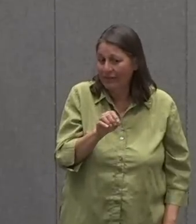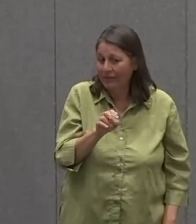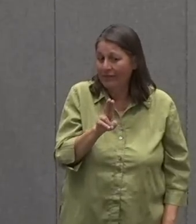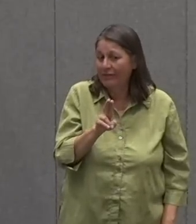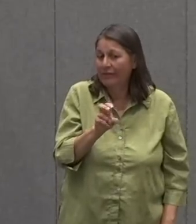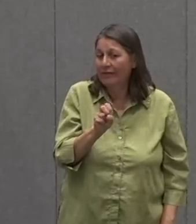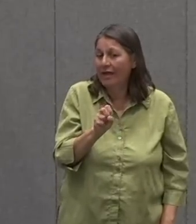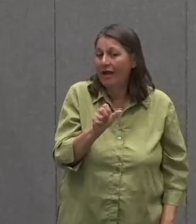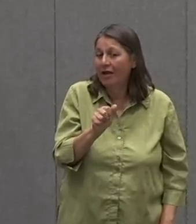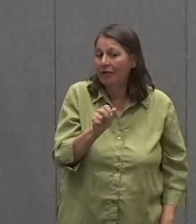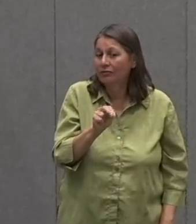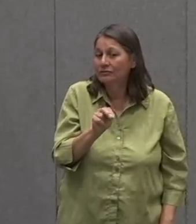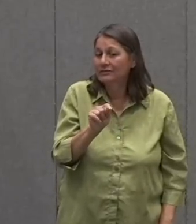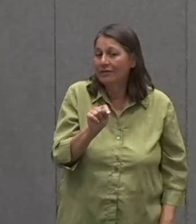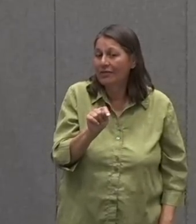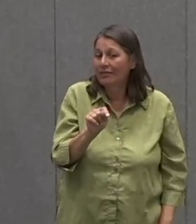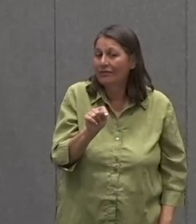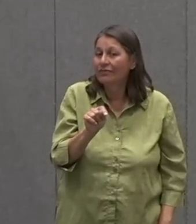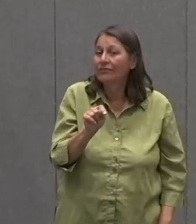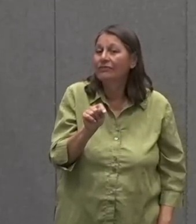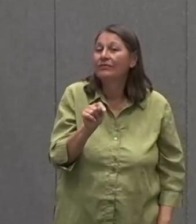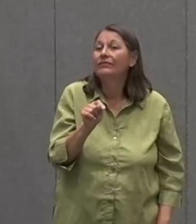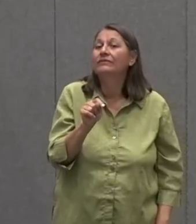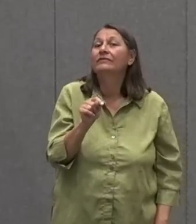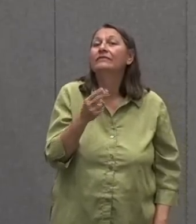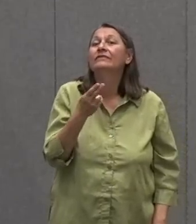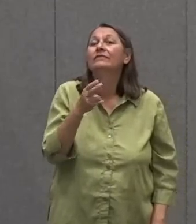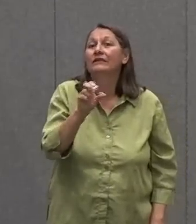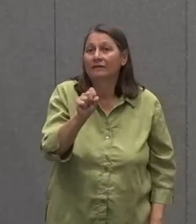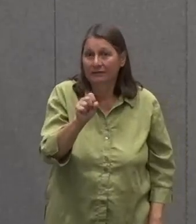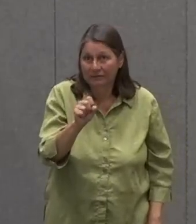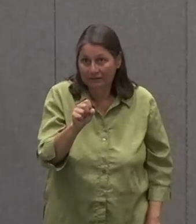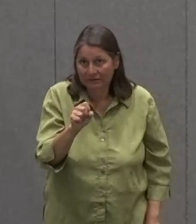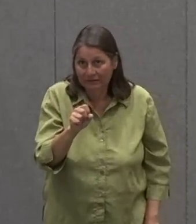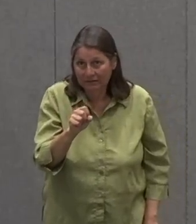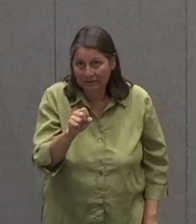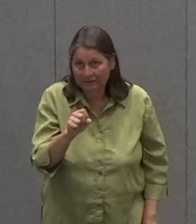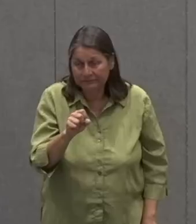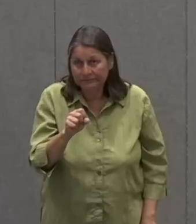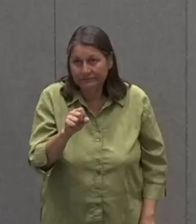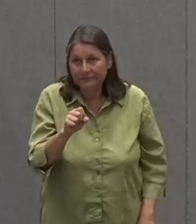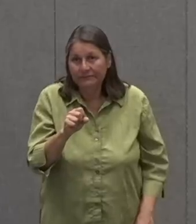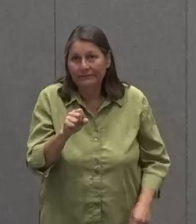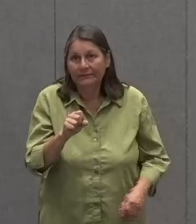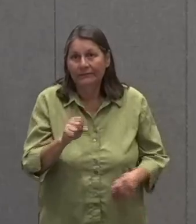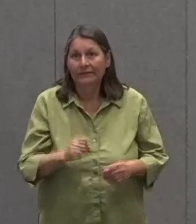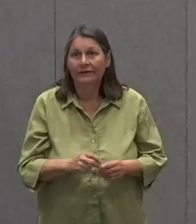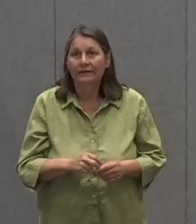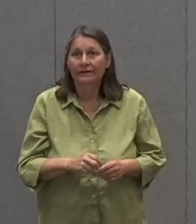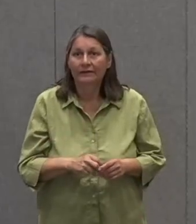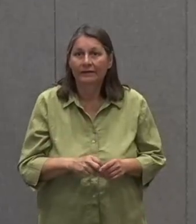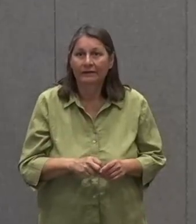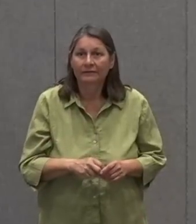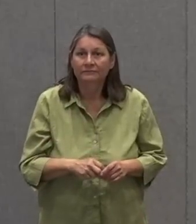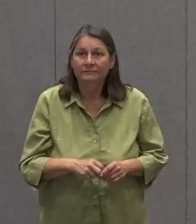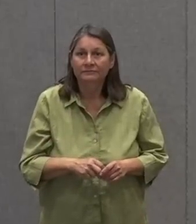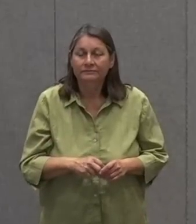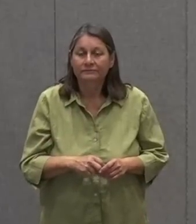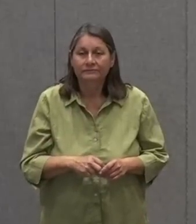Notice that I'm putting the accent on the very last one that I'm saying to tell me what that numerosity is there. Oh, wow.